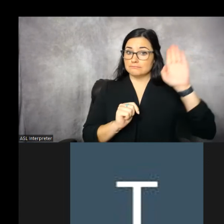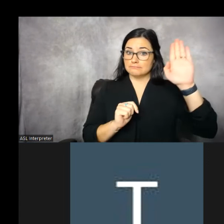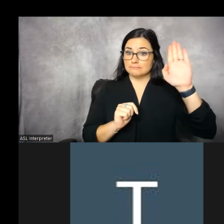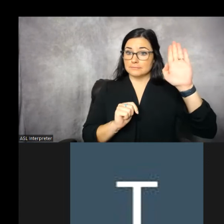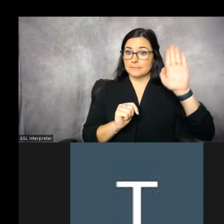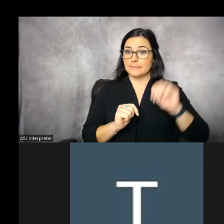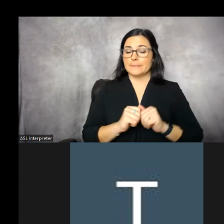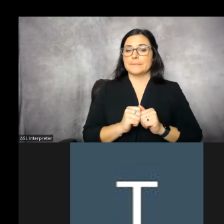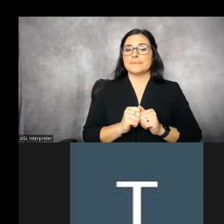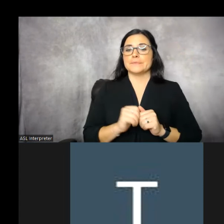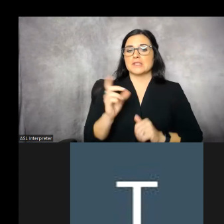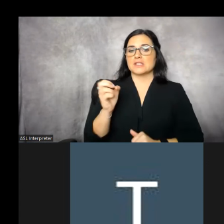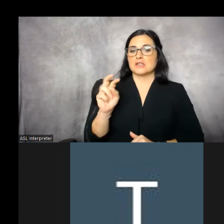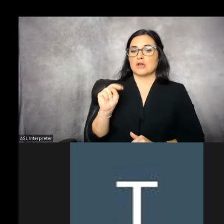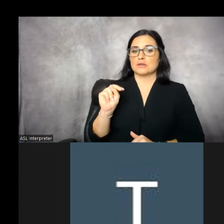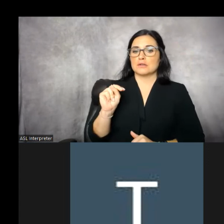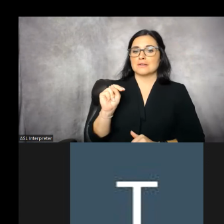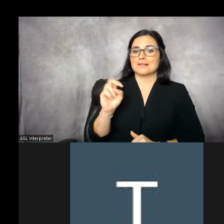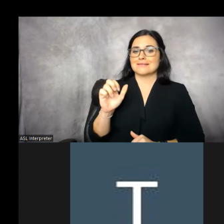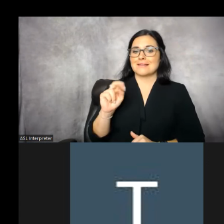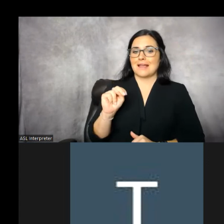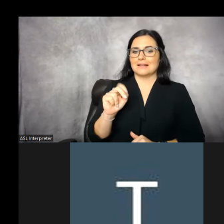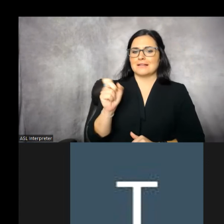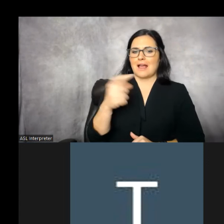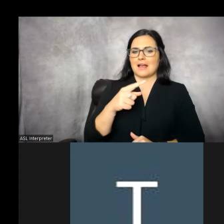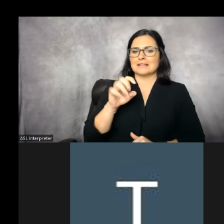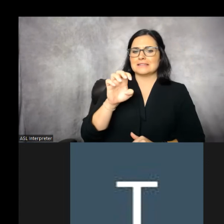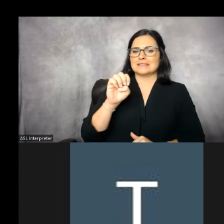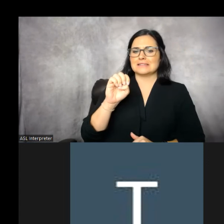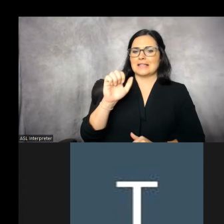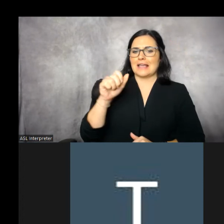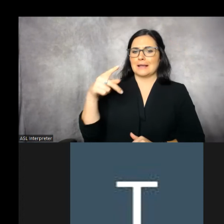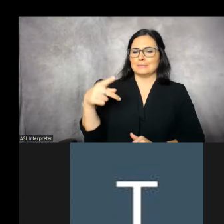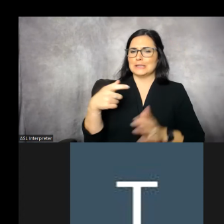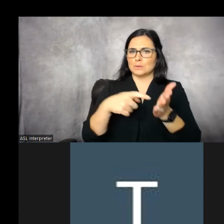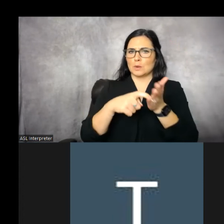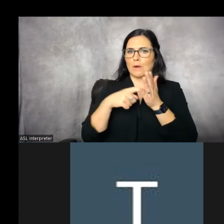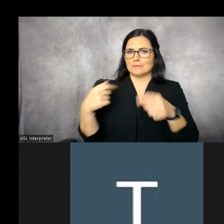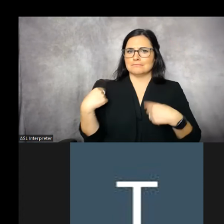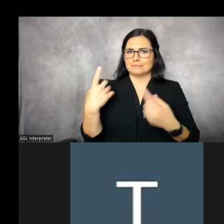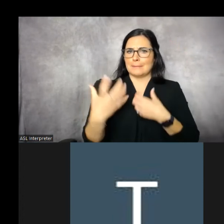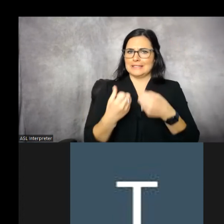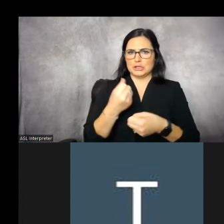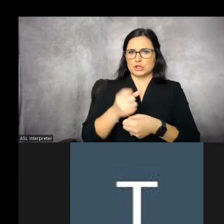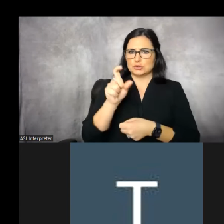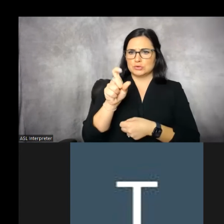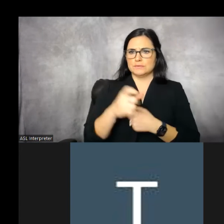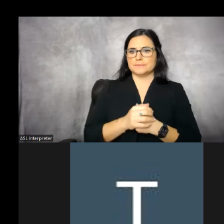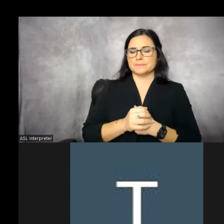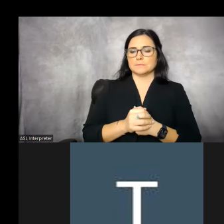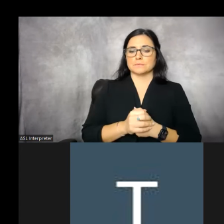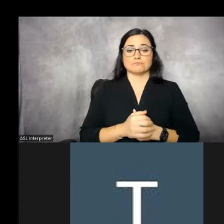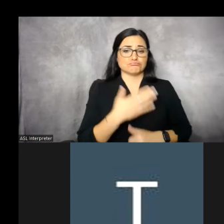So, Dr. Nance asked how long have EEAAPs been in use?